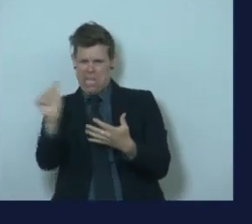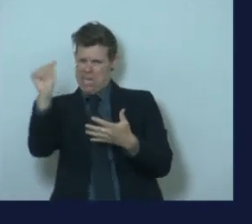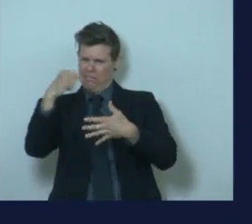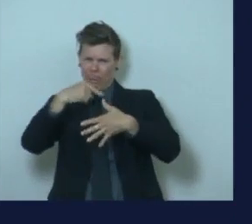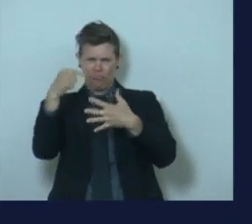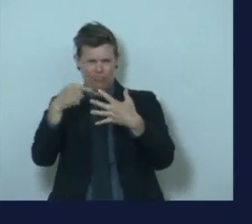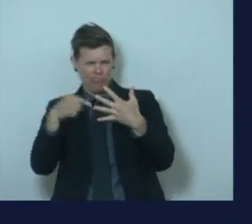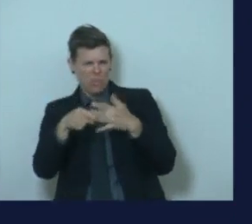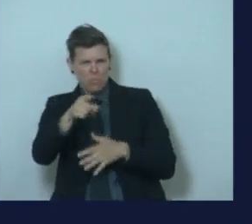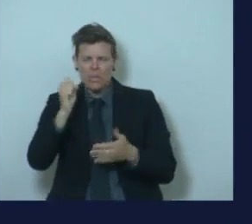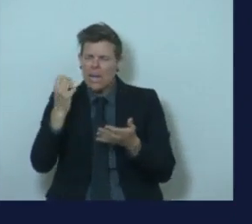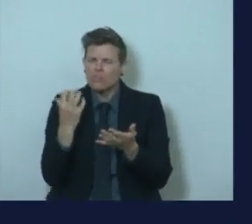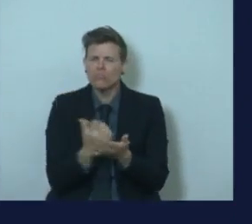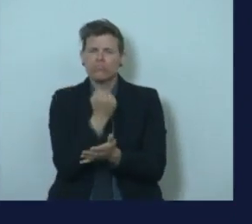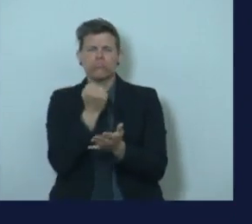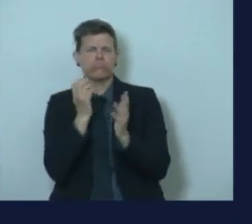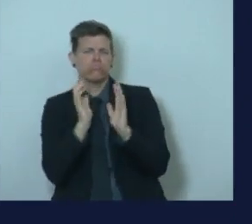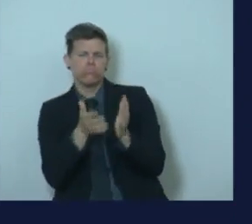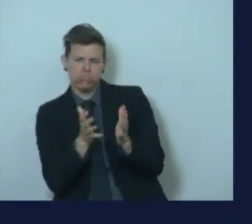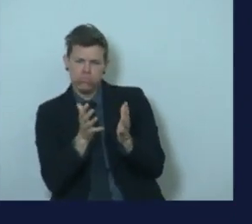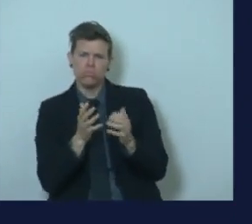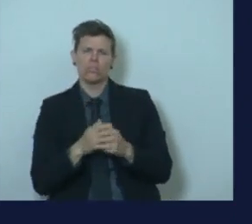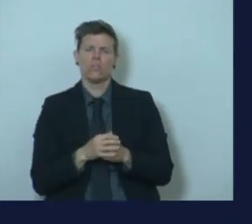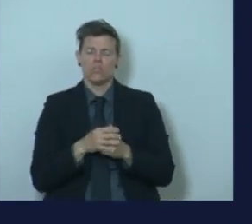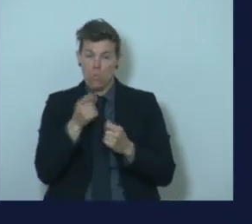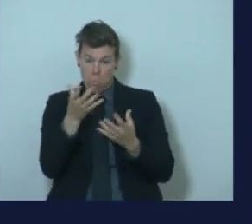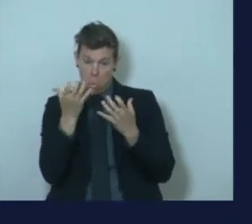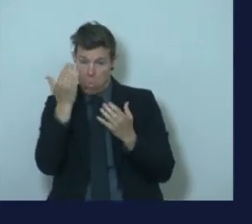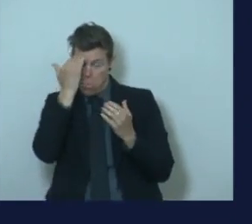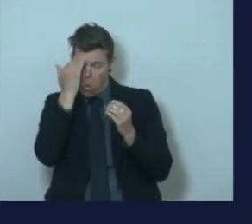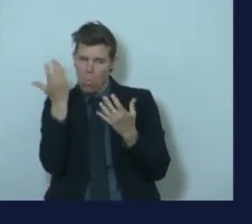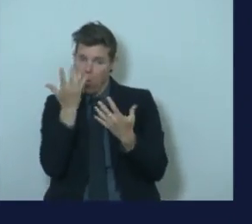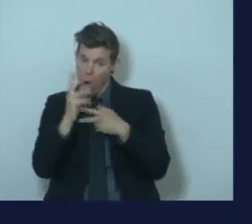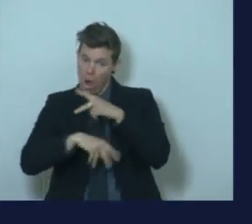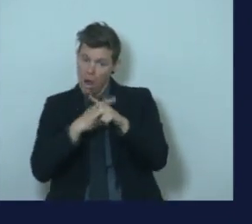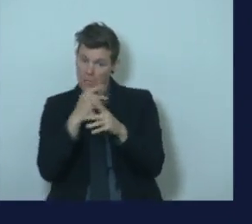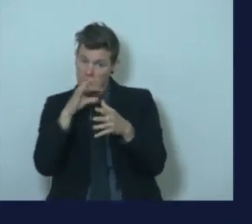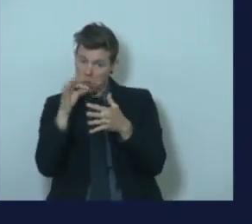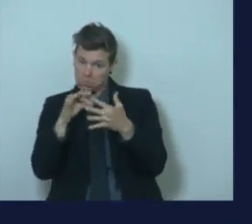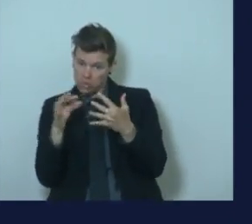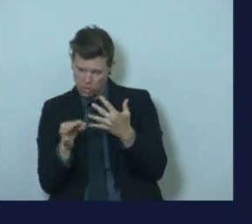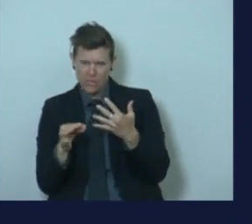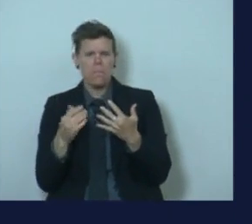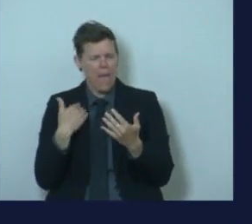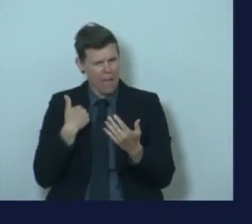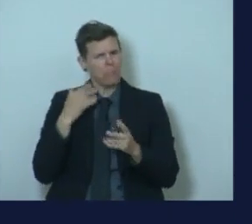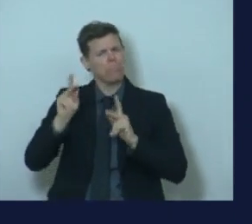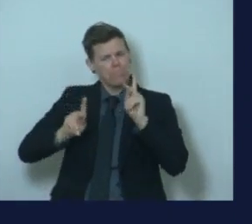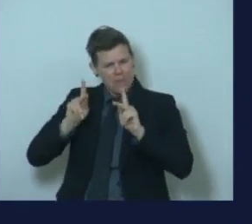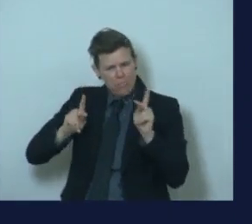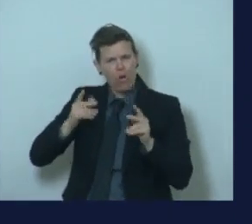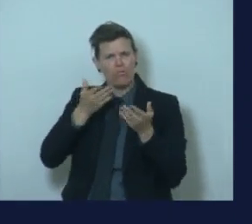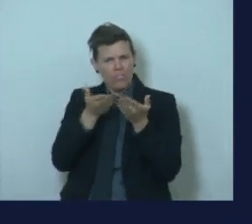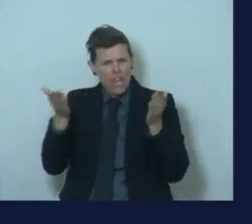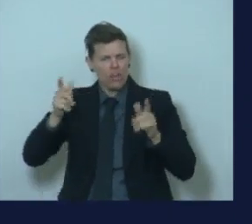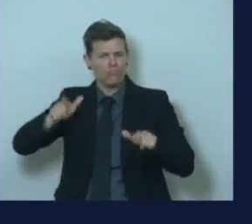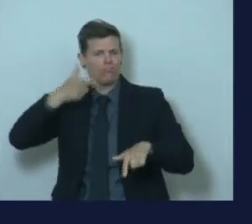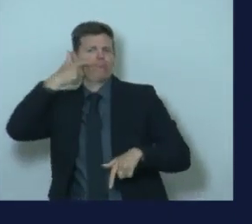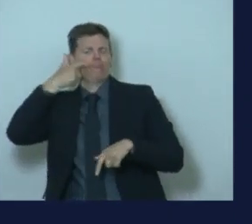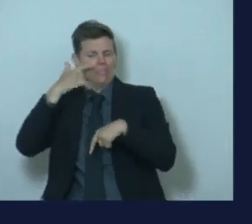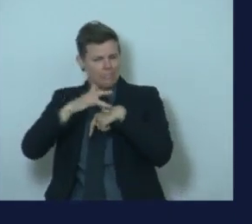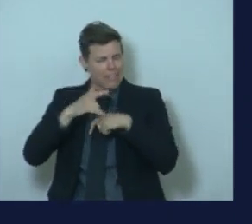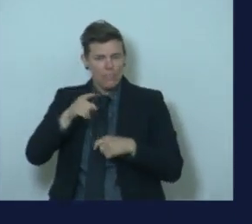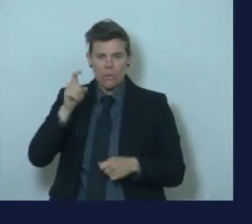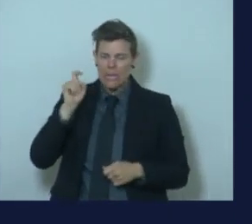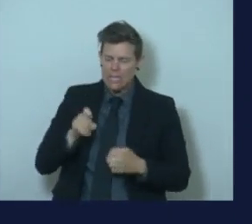AGAIN, WE WANT PEOPLE TO FEEL LIKE THEY CAN REACH OUT IN A NUMBER OF WAYS AND THAT THERE IS SOMEONE AVAILABLE TO YOU.